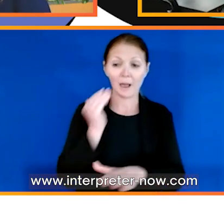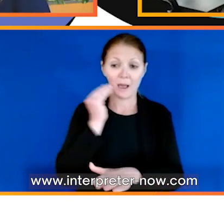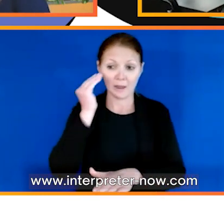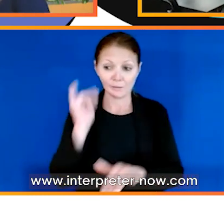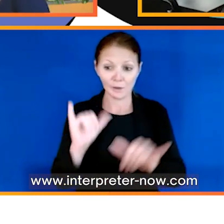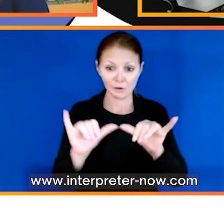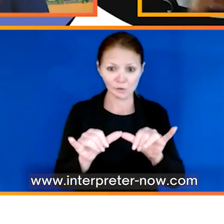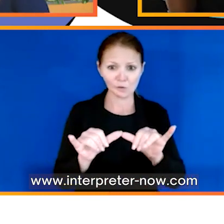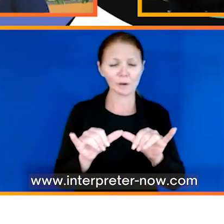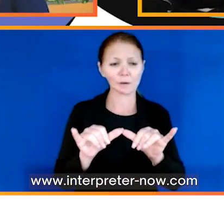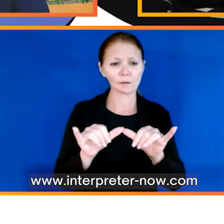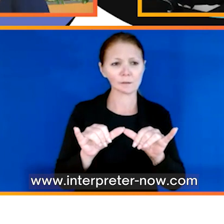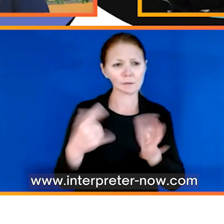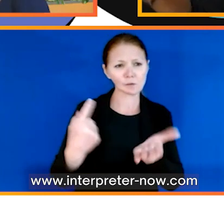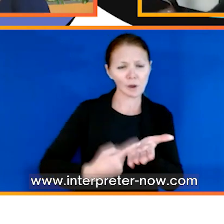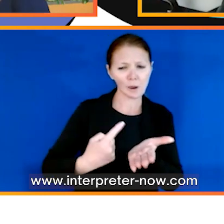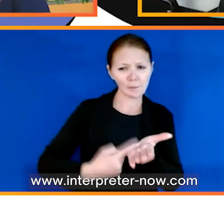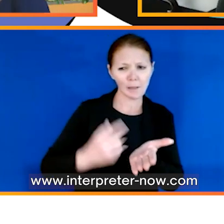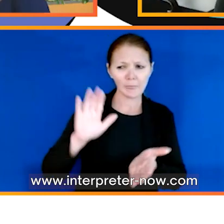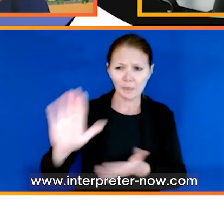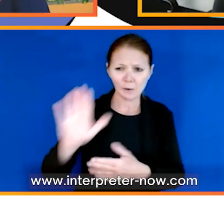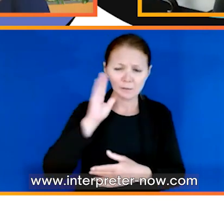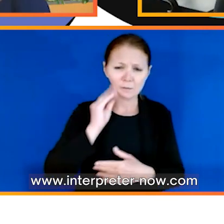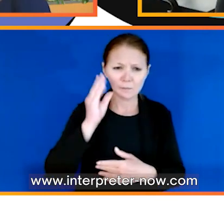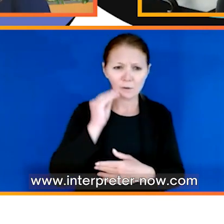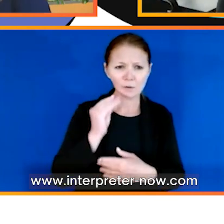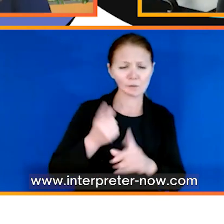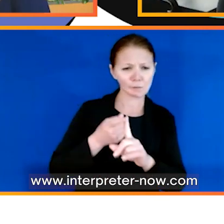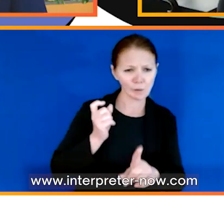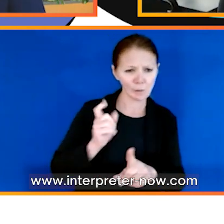Looking at, if you bring a Head of Engineering from Microsoft, or Head of Product from Pinterest,